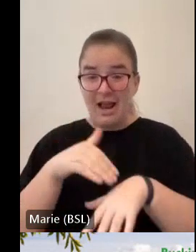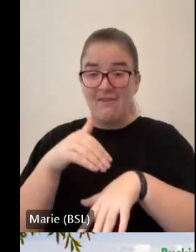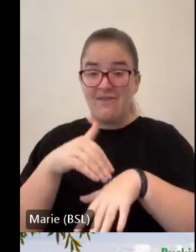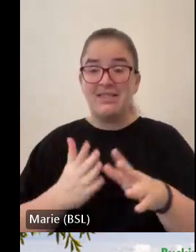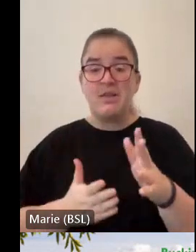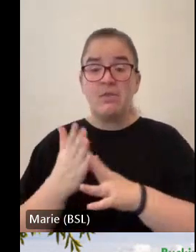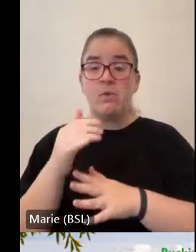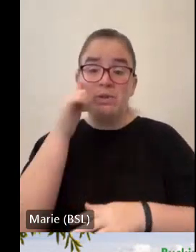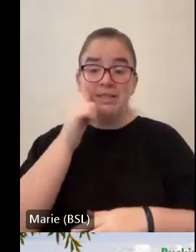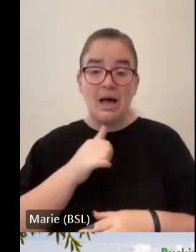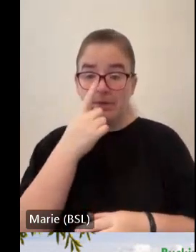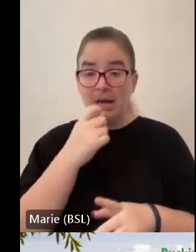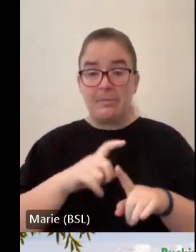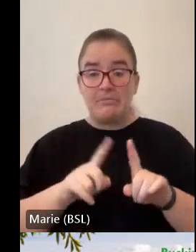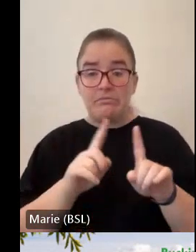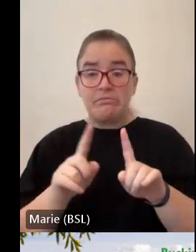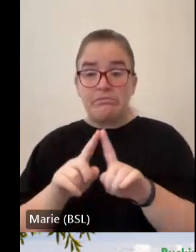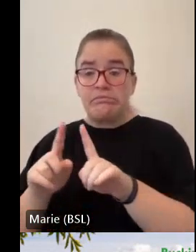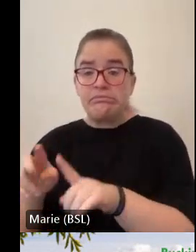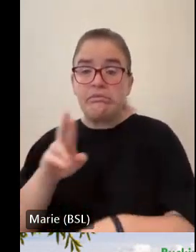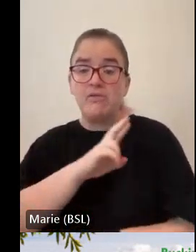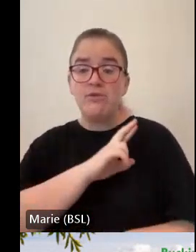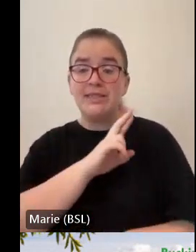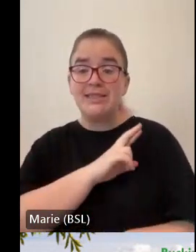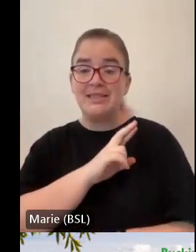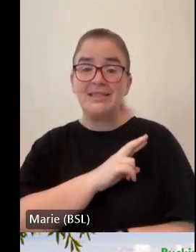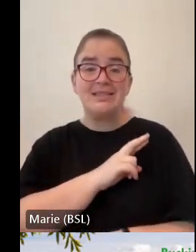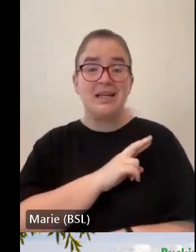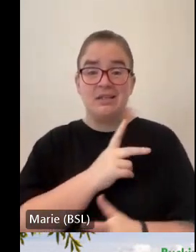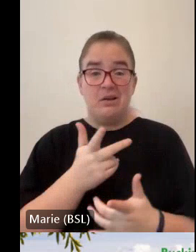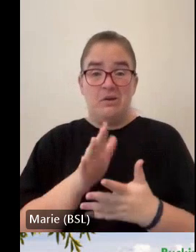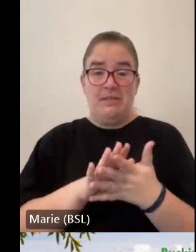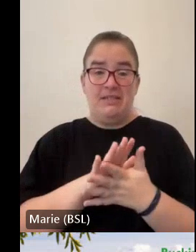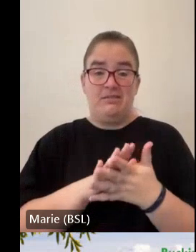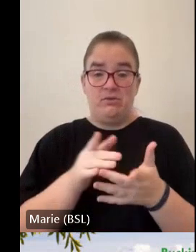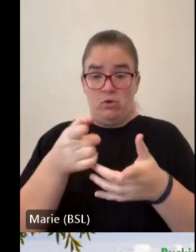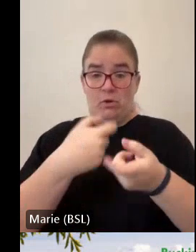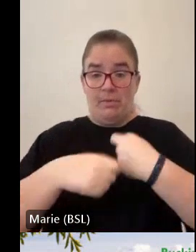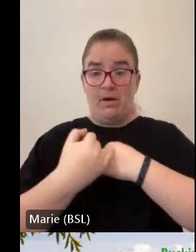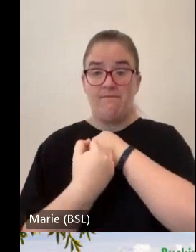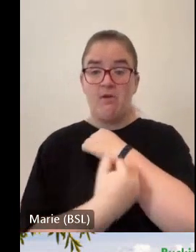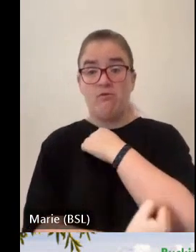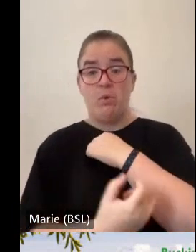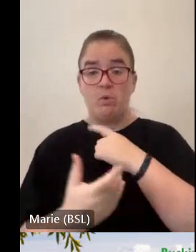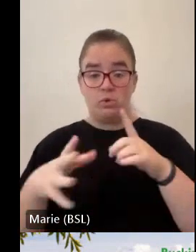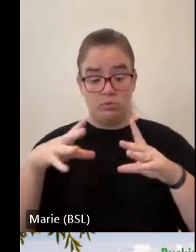It could be all sorts of reasons that can make us in a in a vulnerable circumstance, as it were.